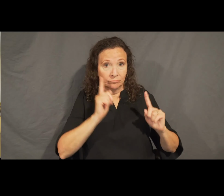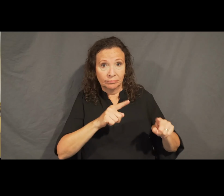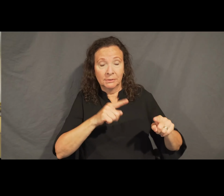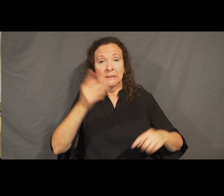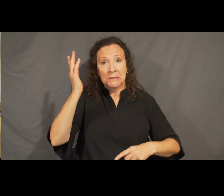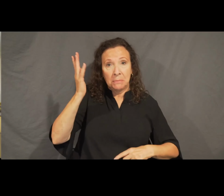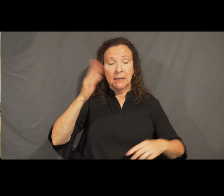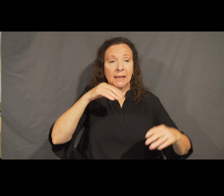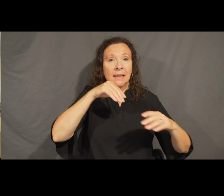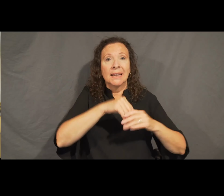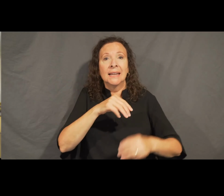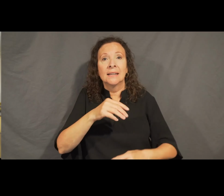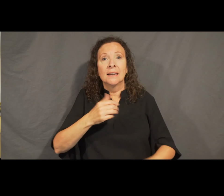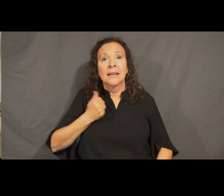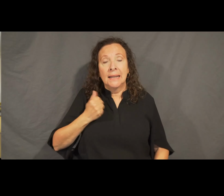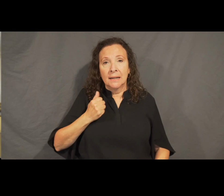Back in 2003.